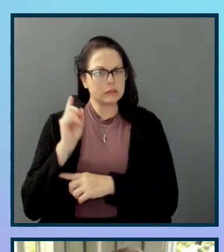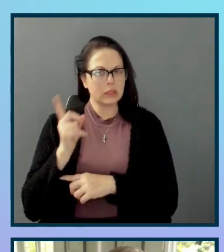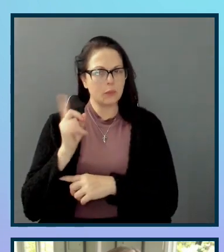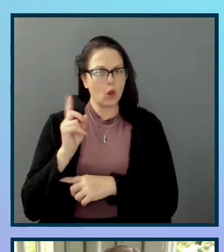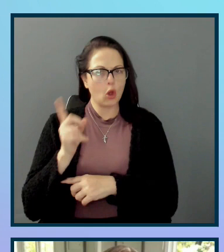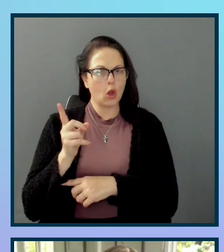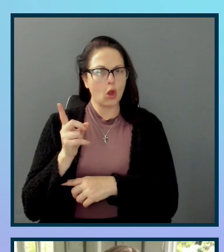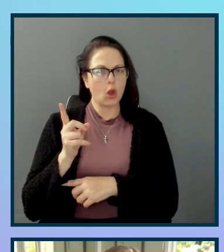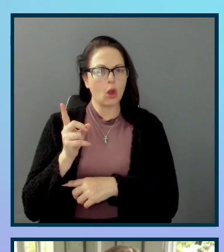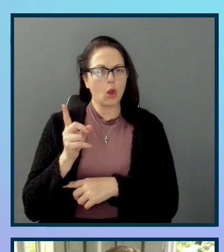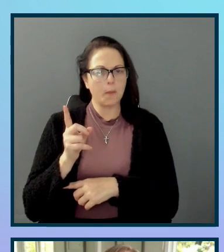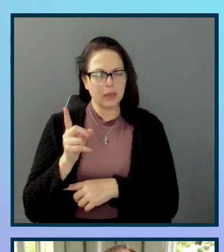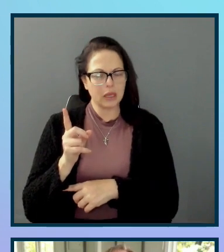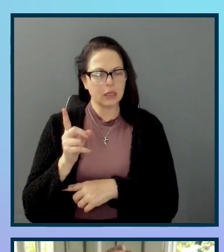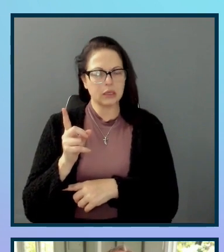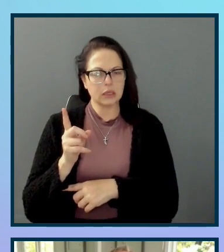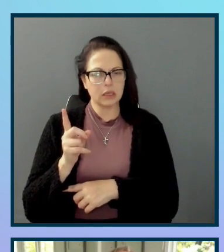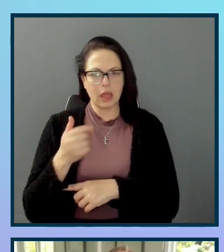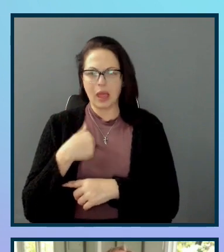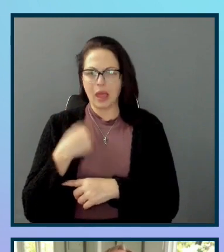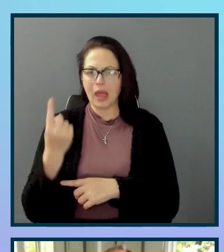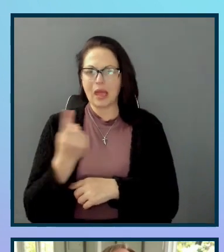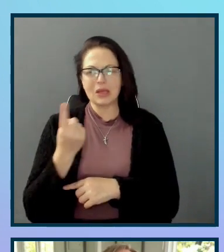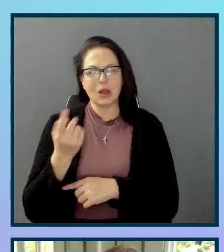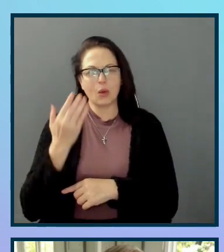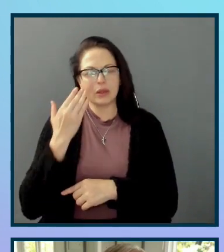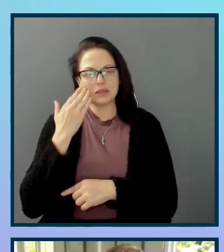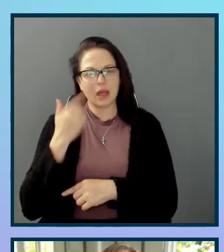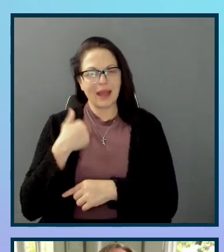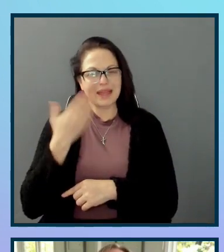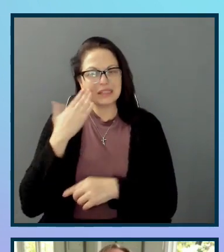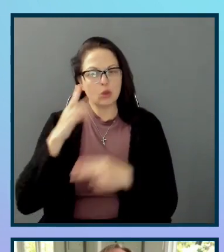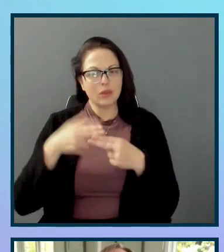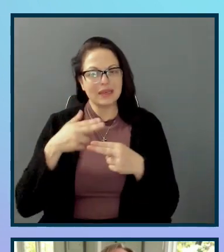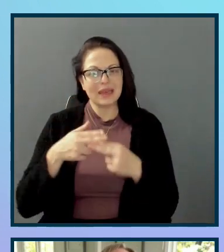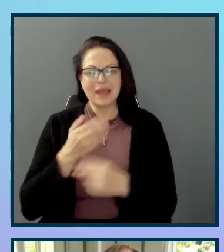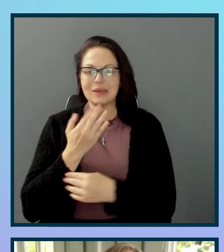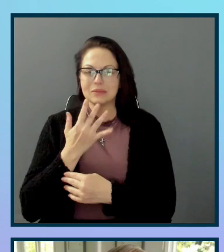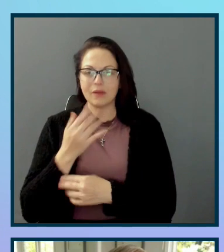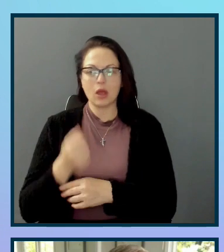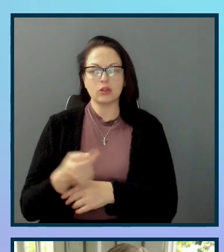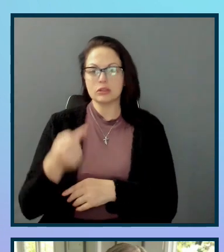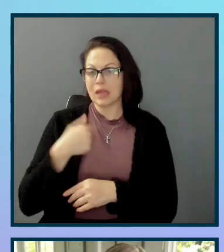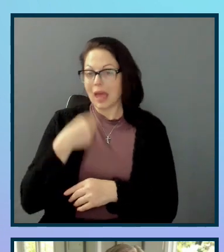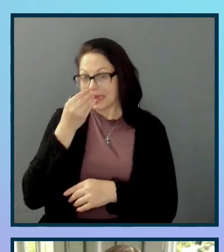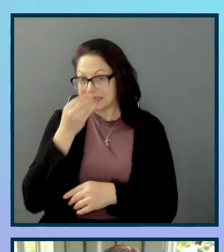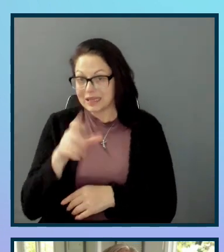of a lot of things that come to my mind. I always thought that I just didn't know the names of colors. I didn't, frankly, really care or pay attention.